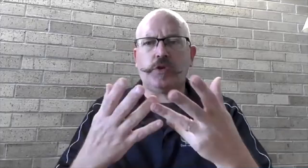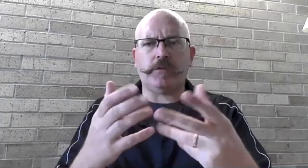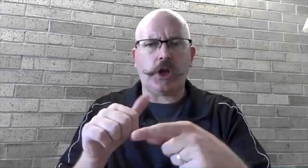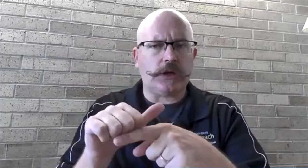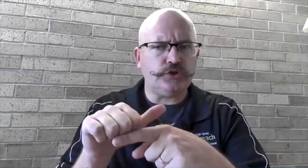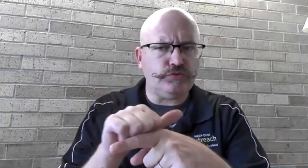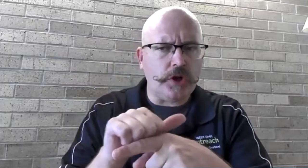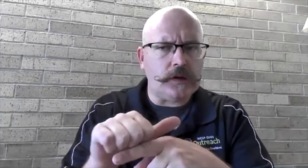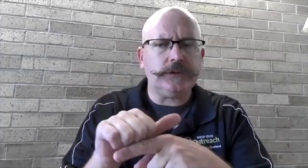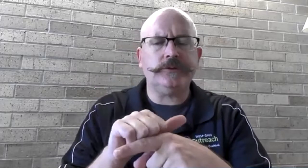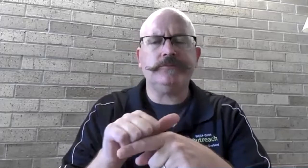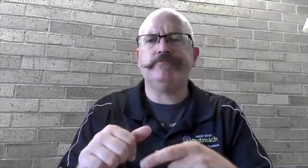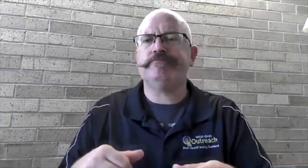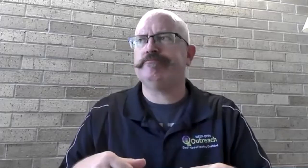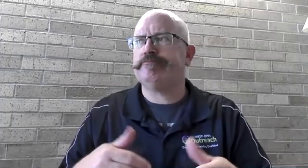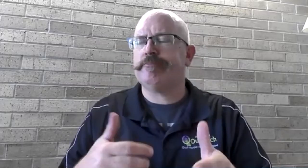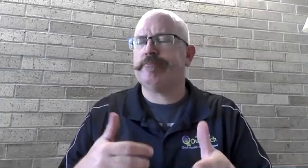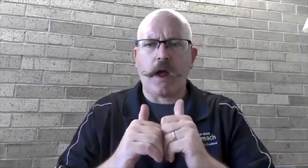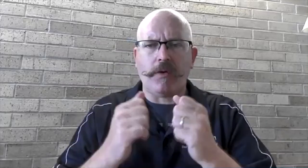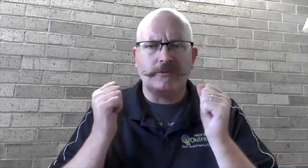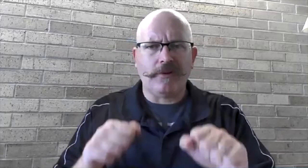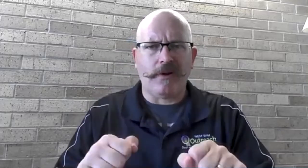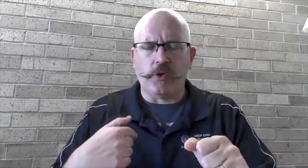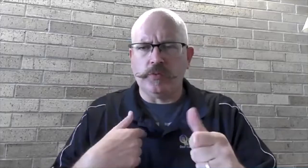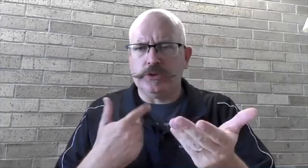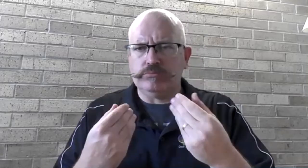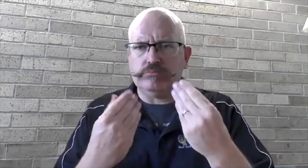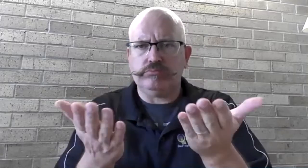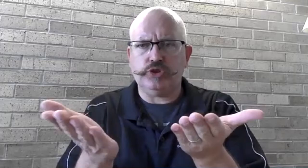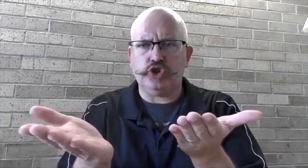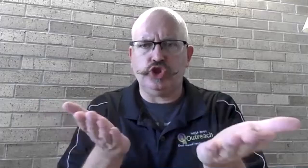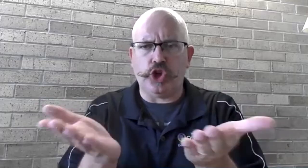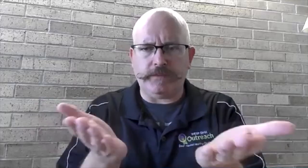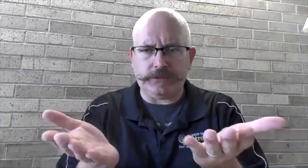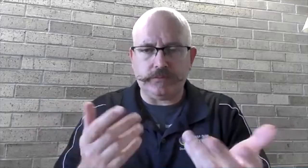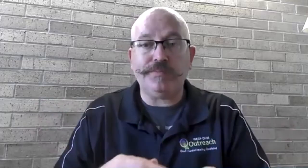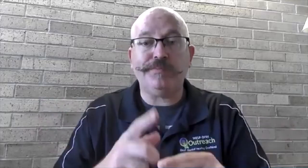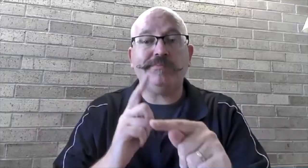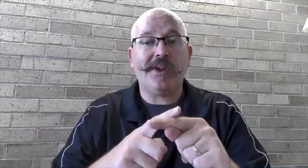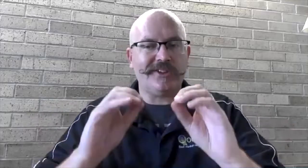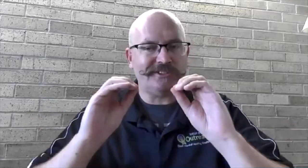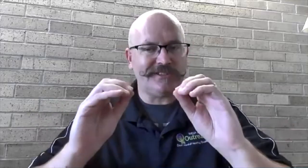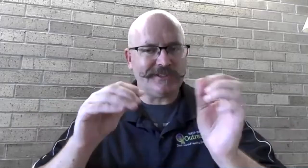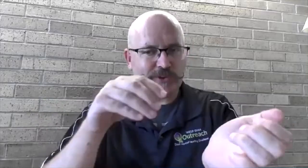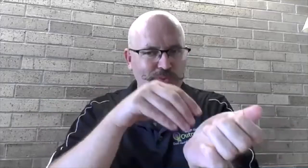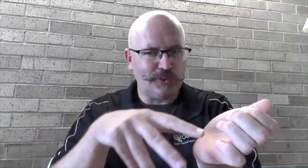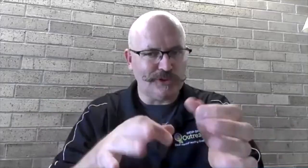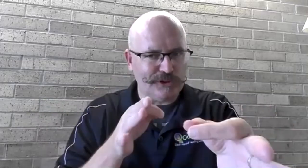that they provide training and let them know how they can serve those students best.